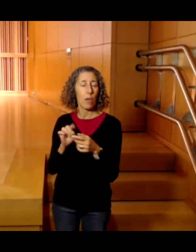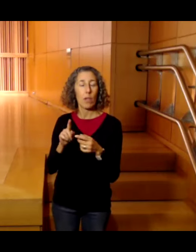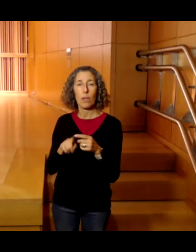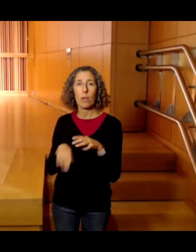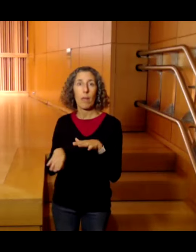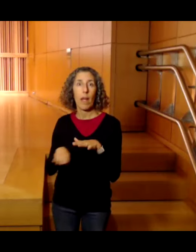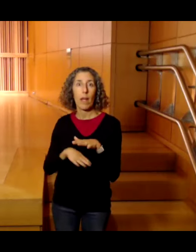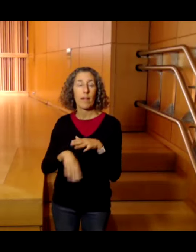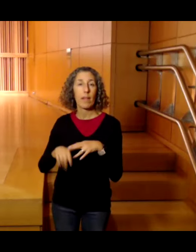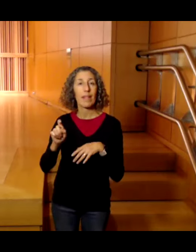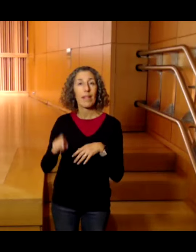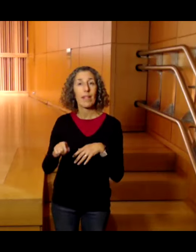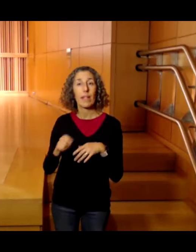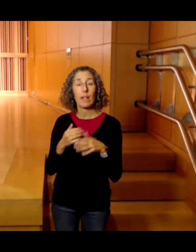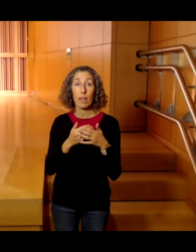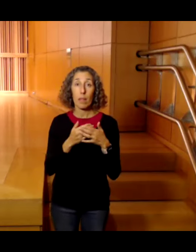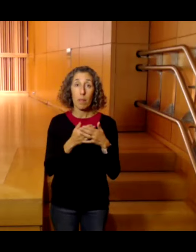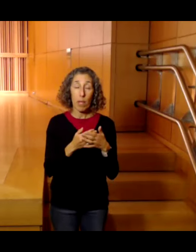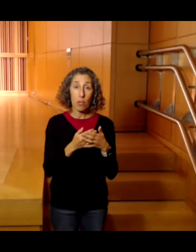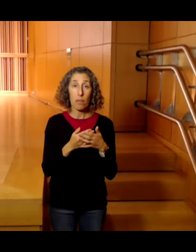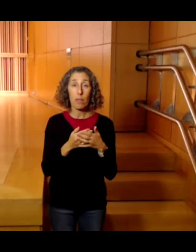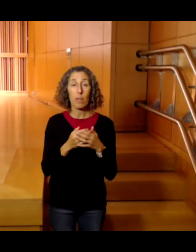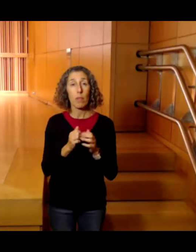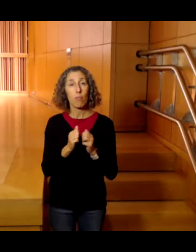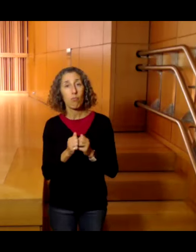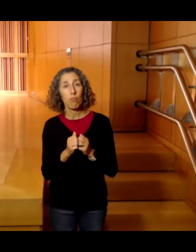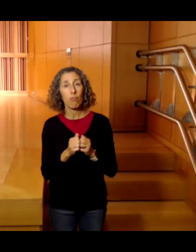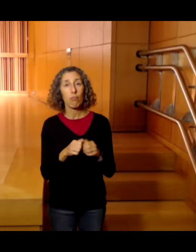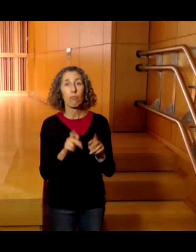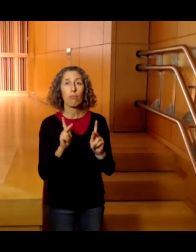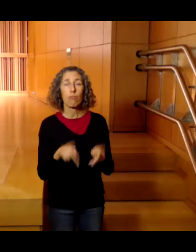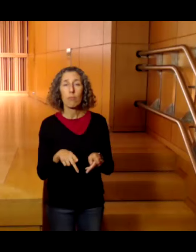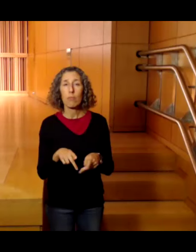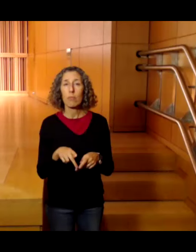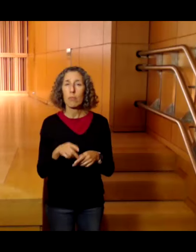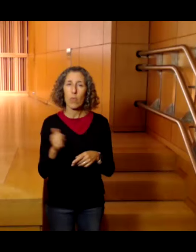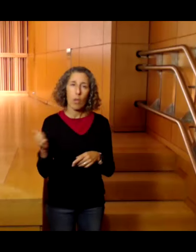the need for companionship, and indeed sex, chief among them.